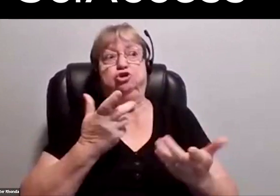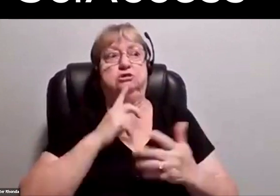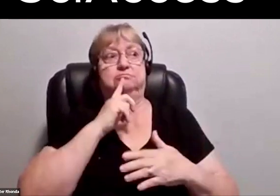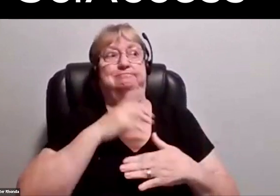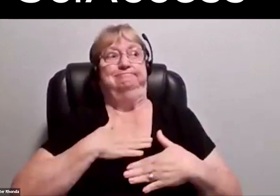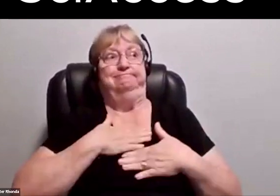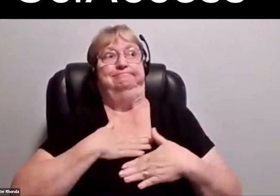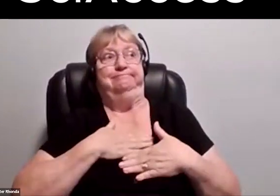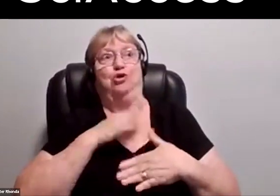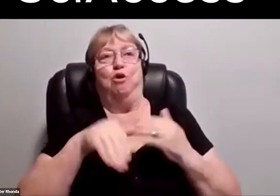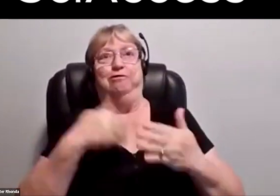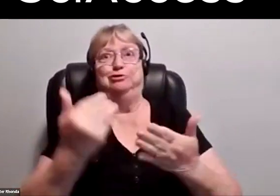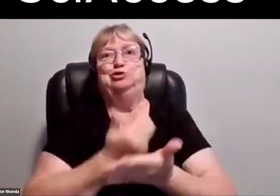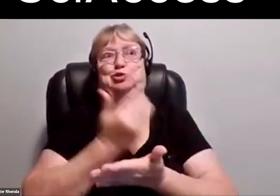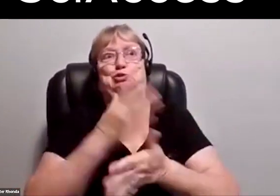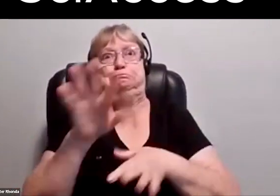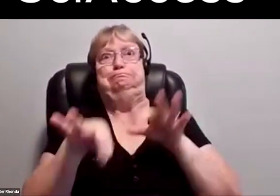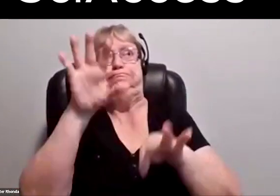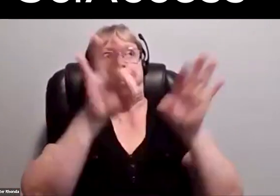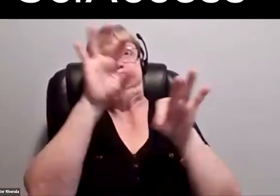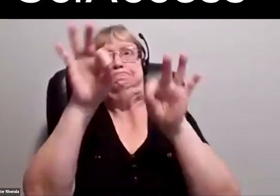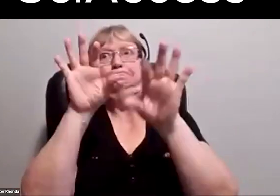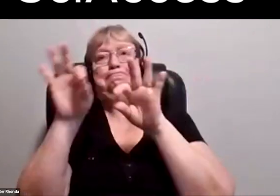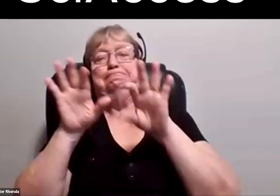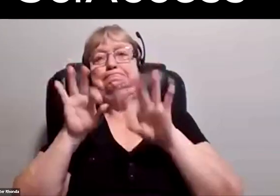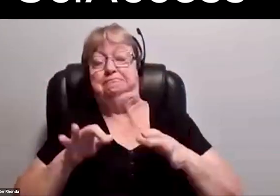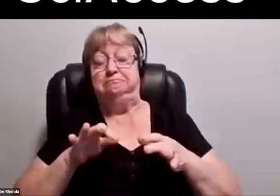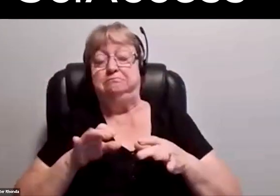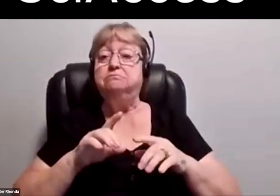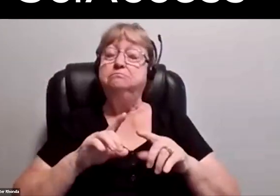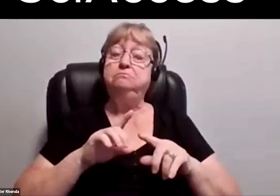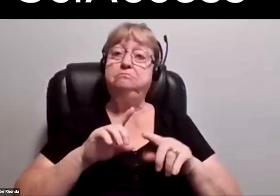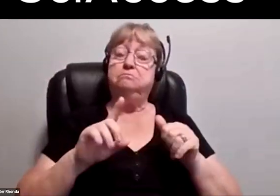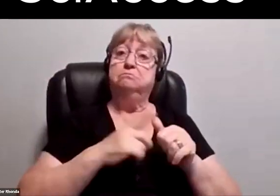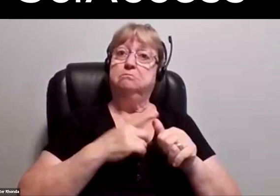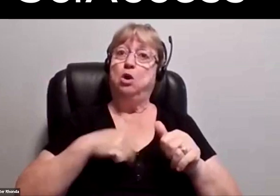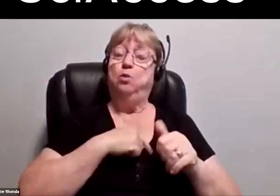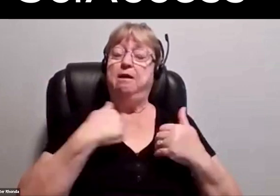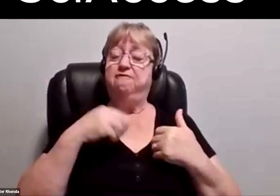First, we have a moral responsibility to help others experience